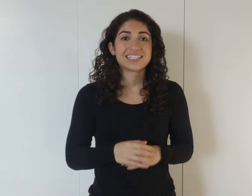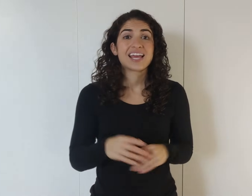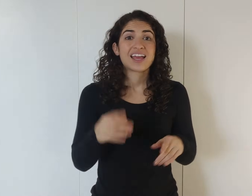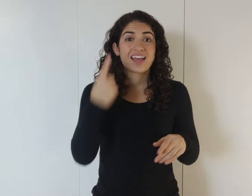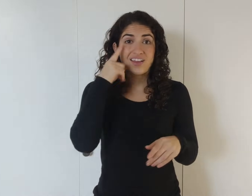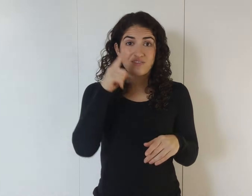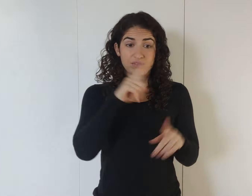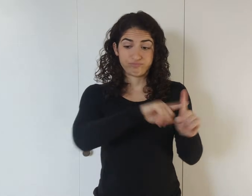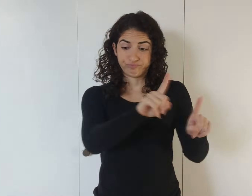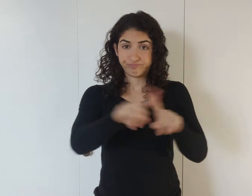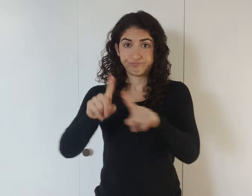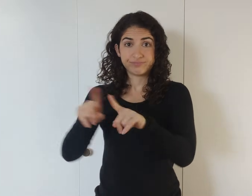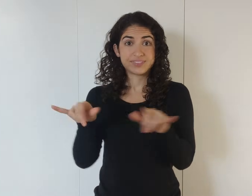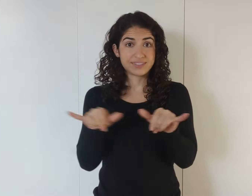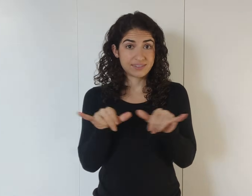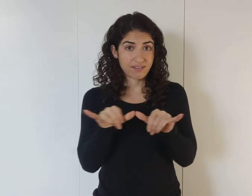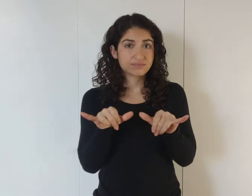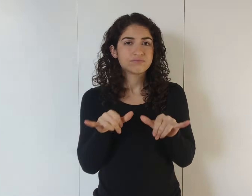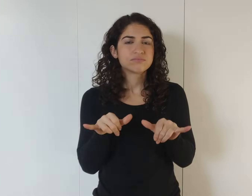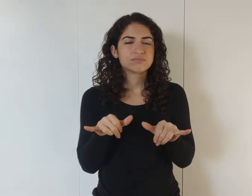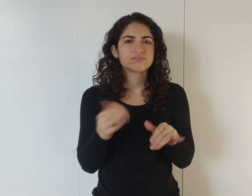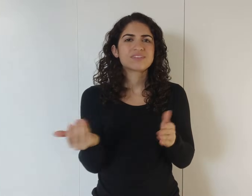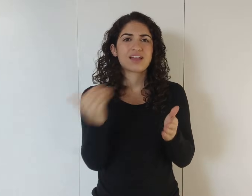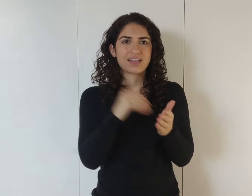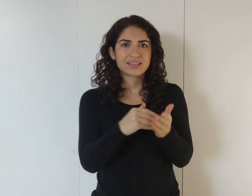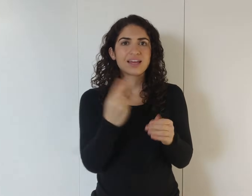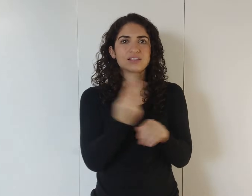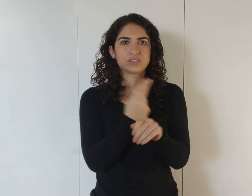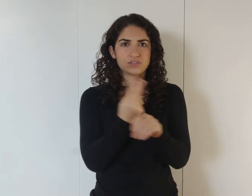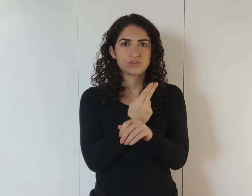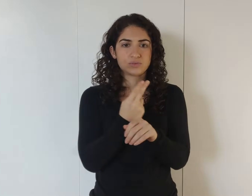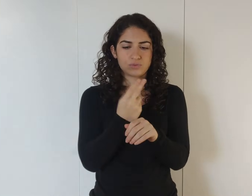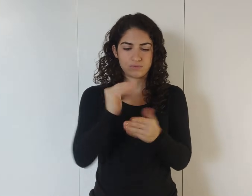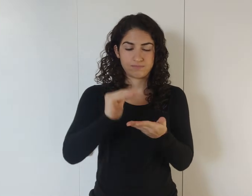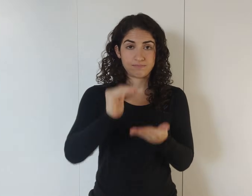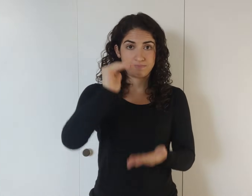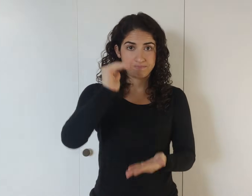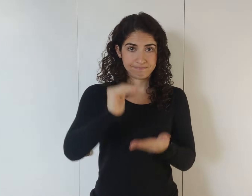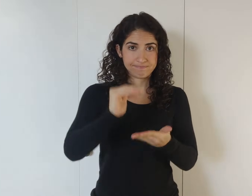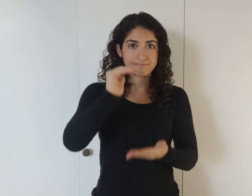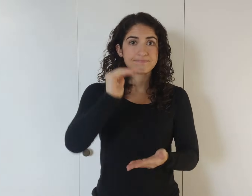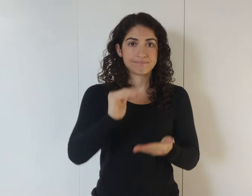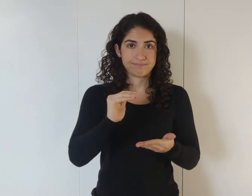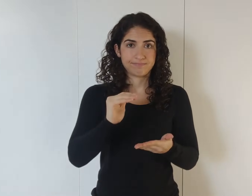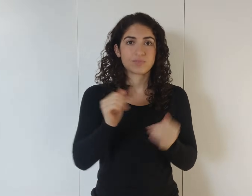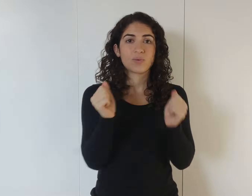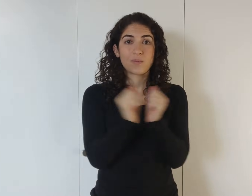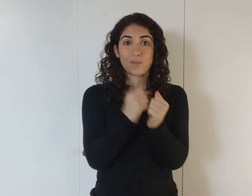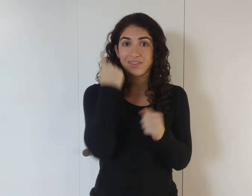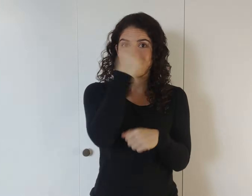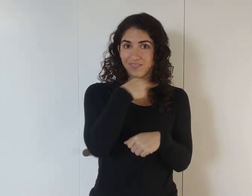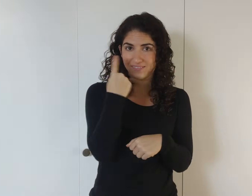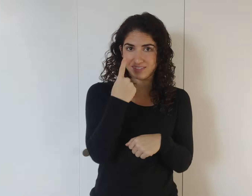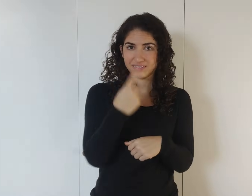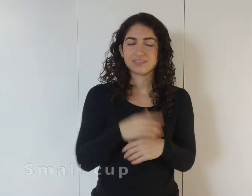And for different sizes, again, we're going to use these hands with your face.